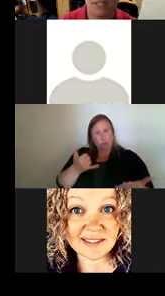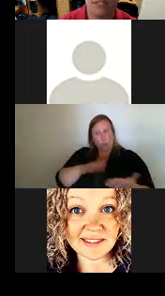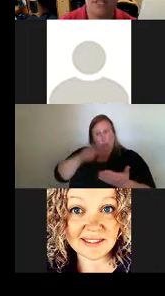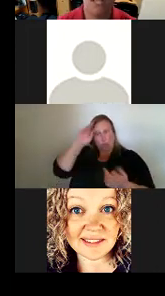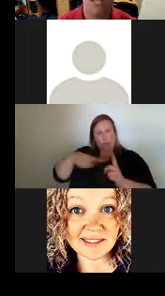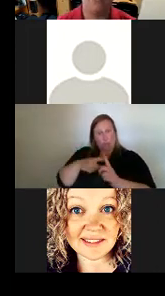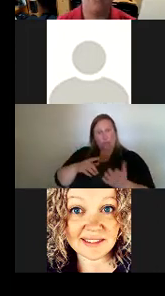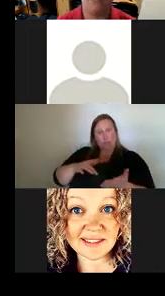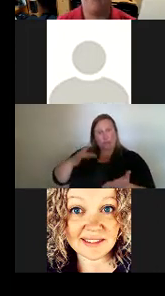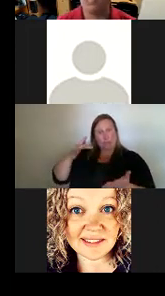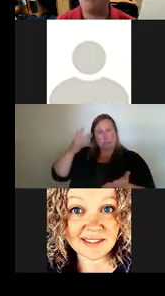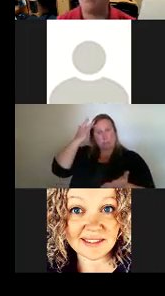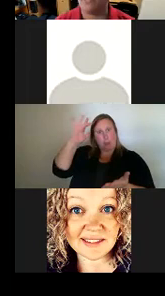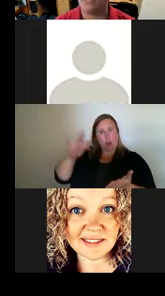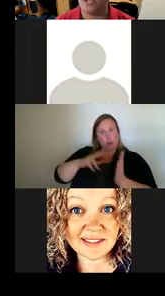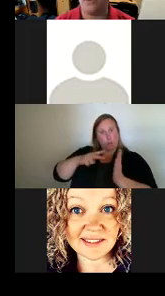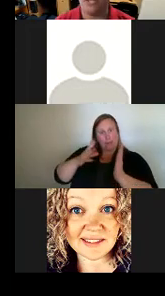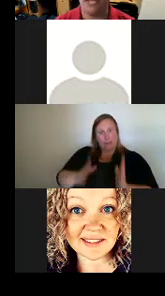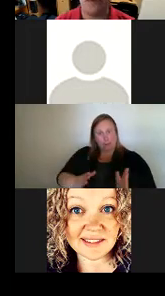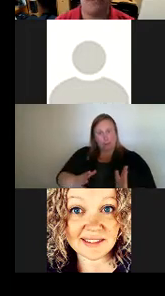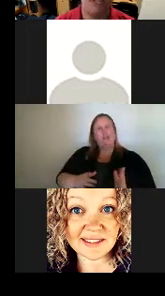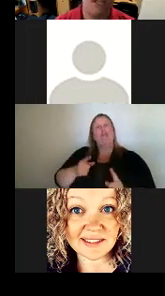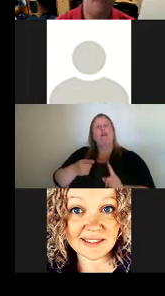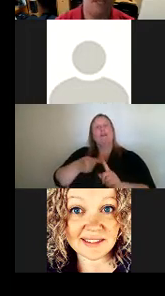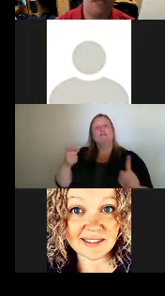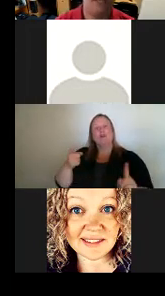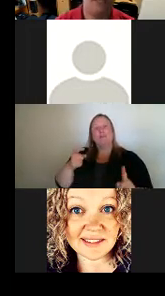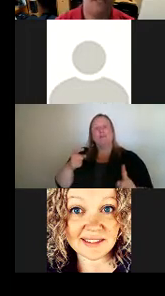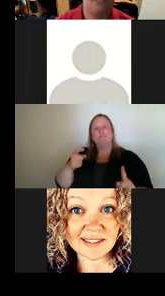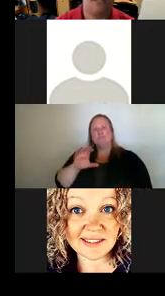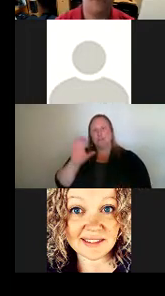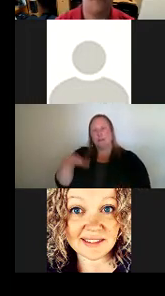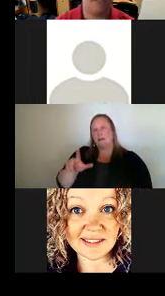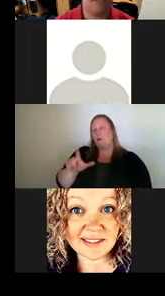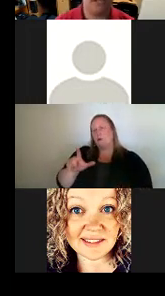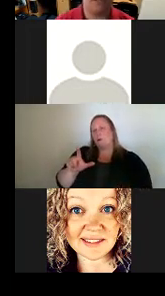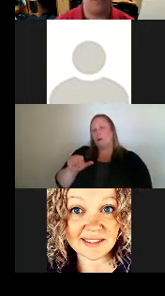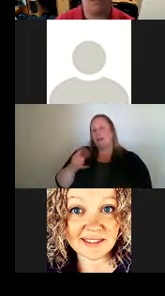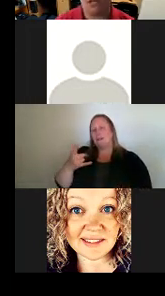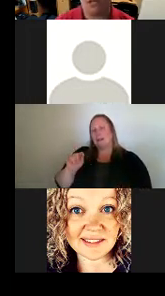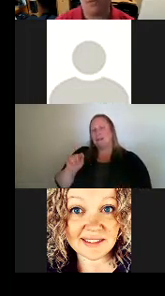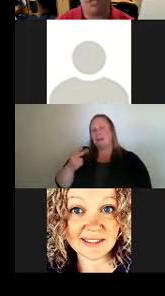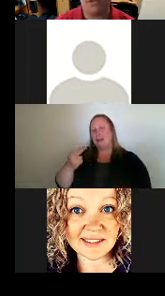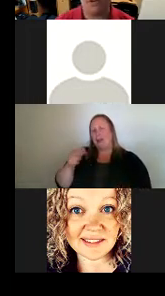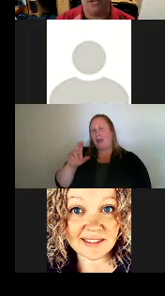VISION AND THERE IS A VIDEO FROM THE CHICAGO LIGHTHOUSE. THAT IS ANOTHER VERY STAND-ALONE OCR.